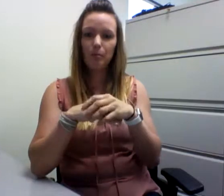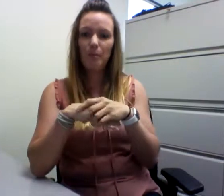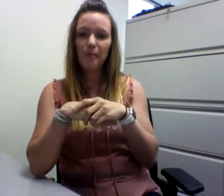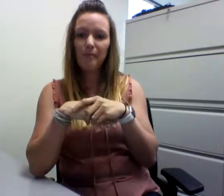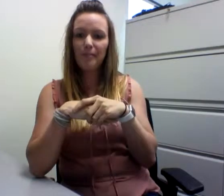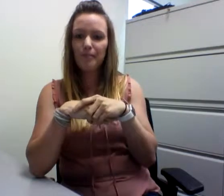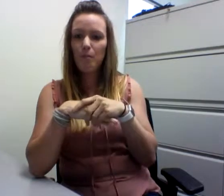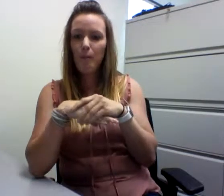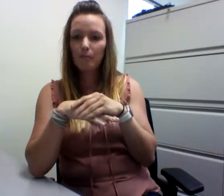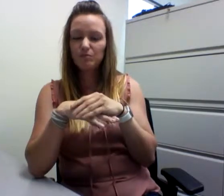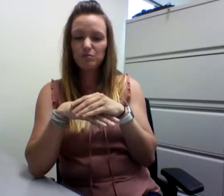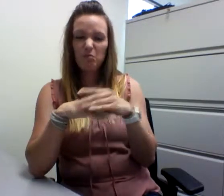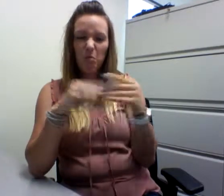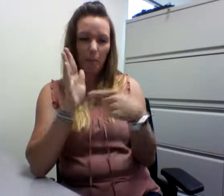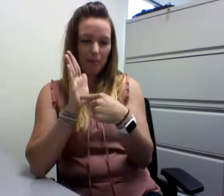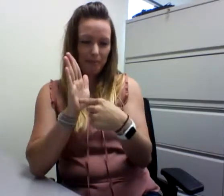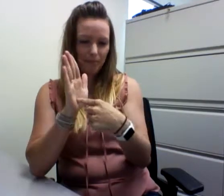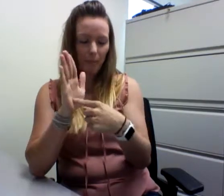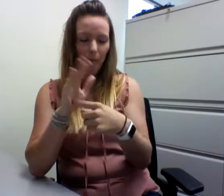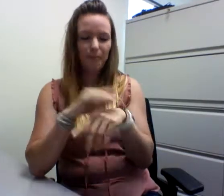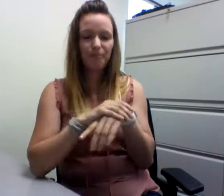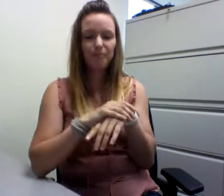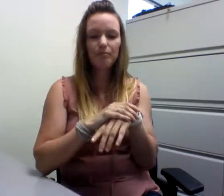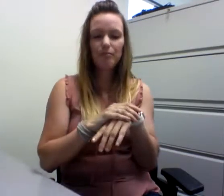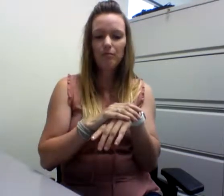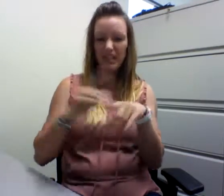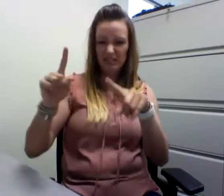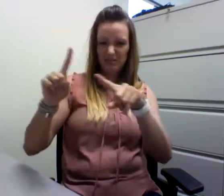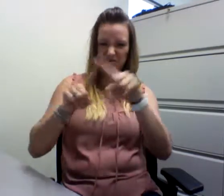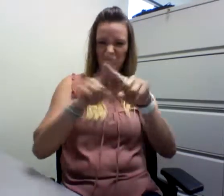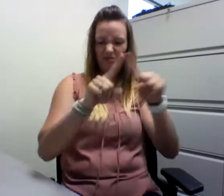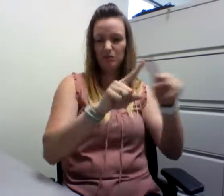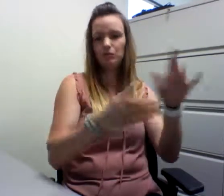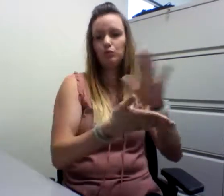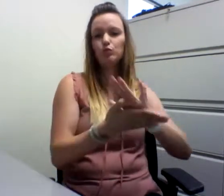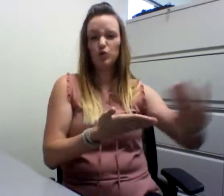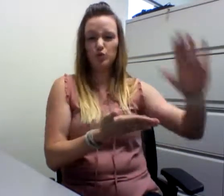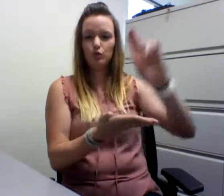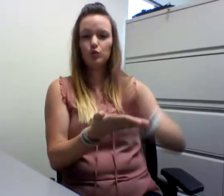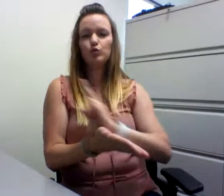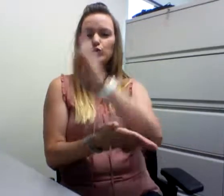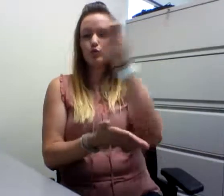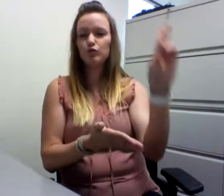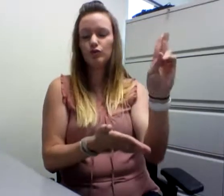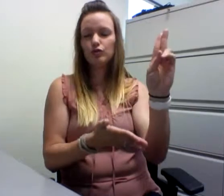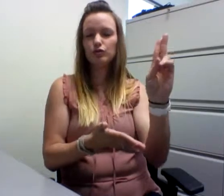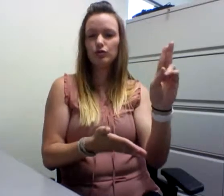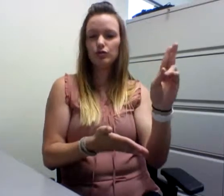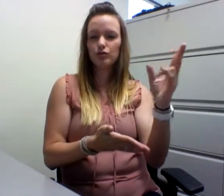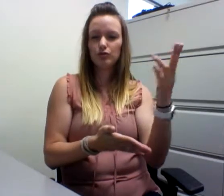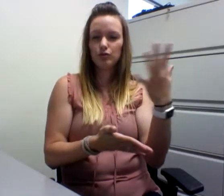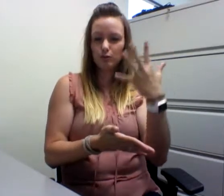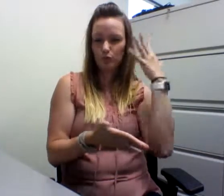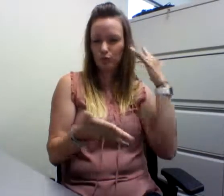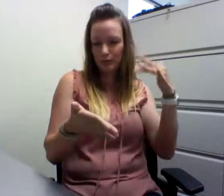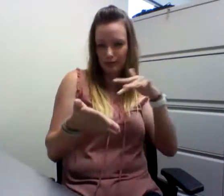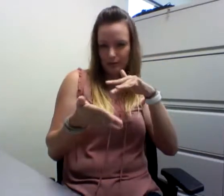example:various colleges and universities